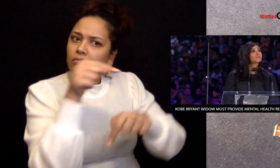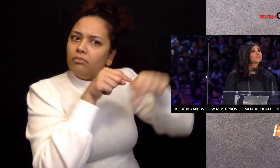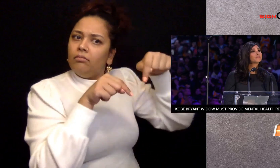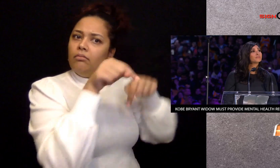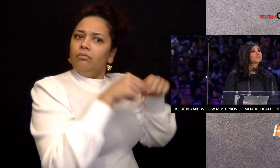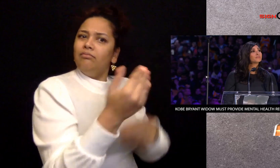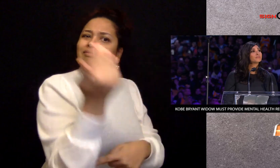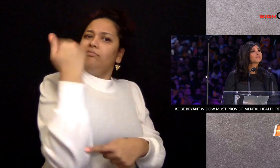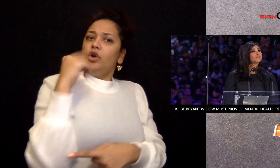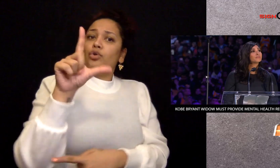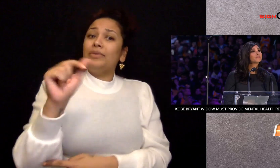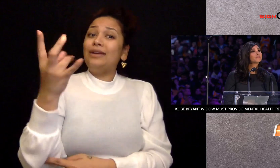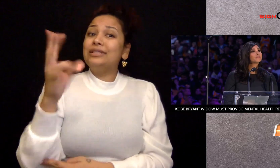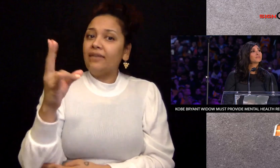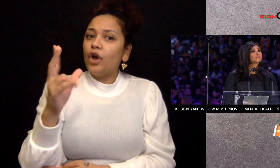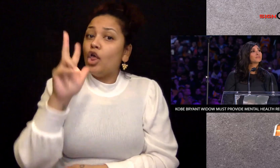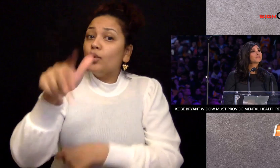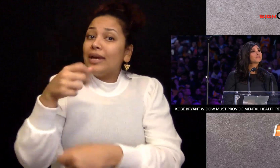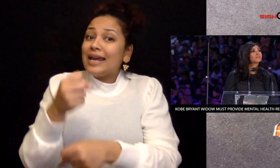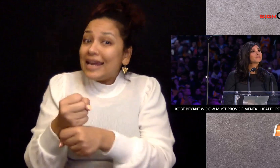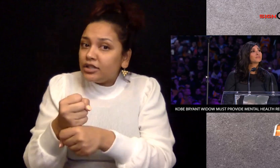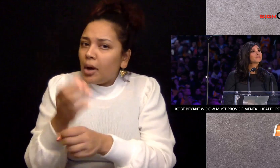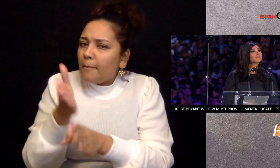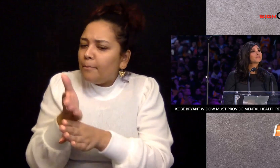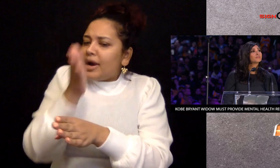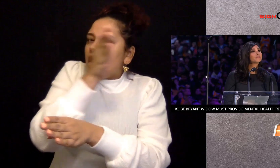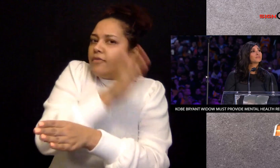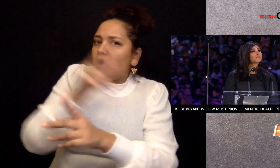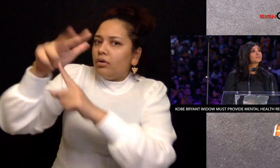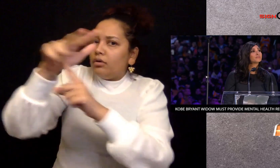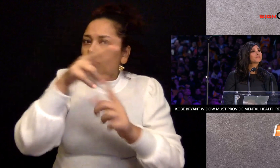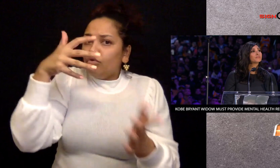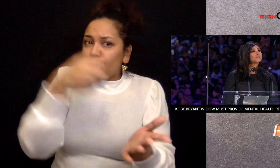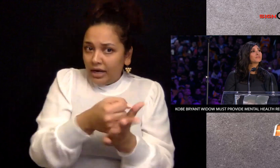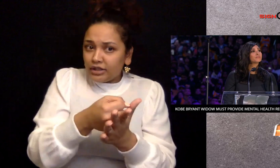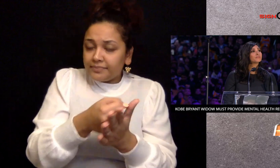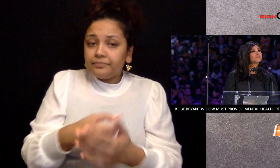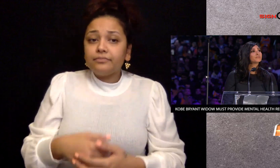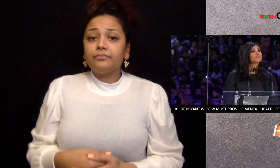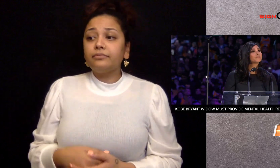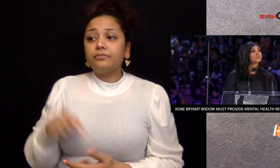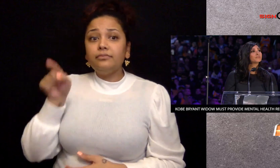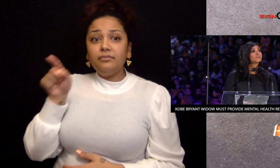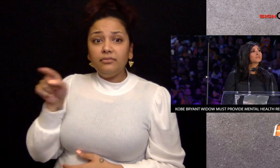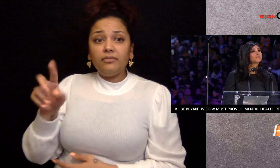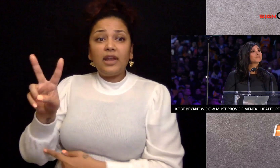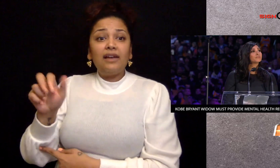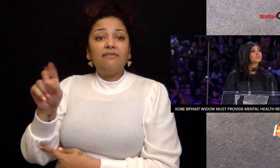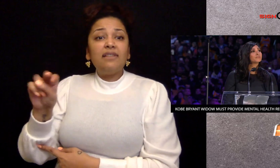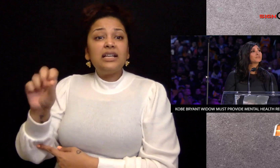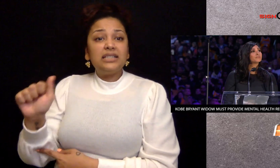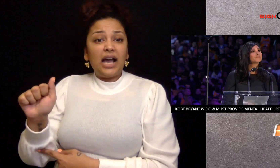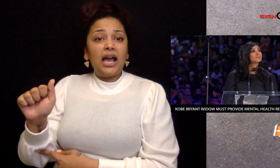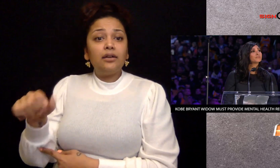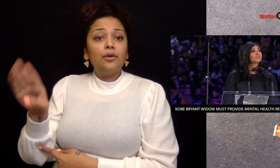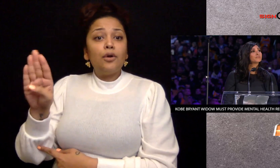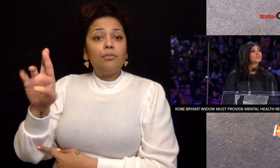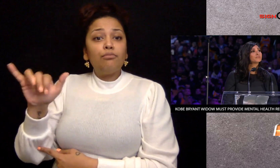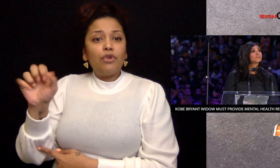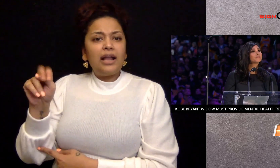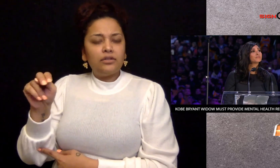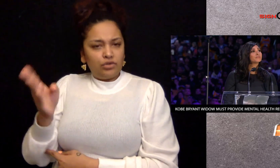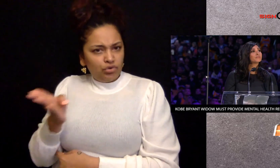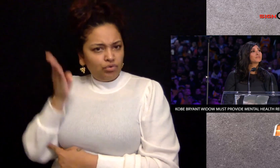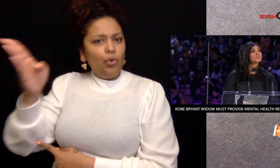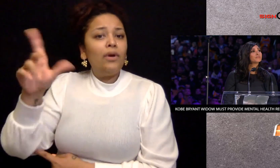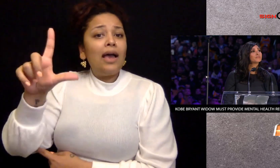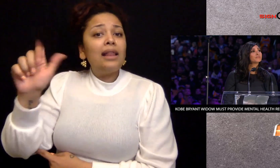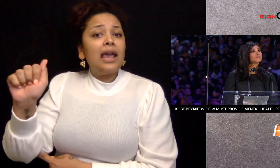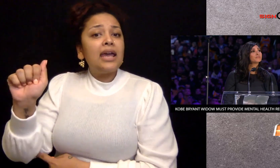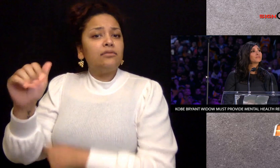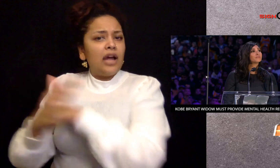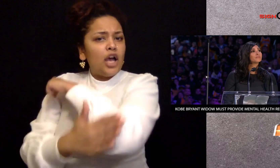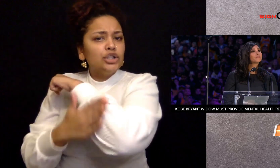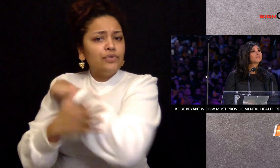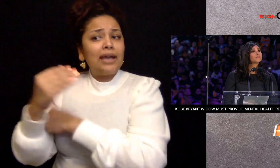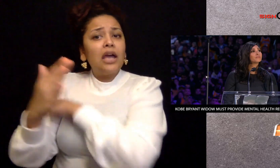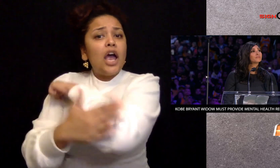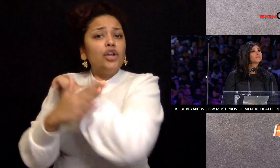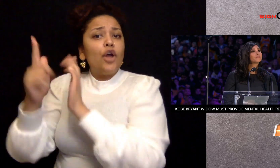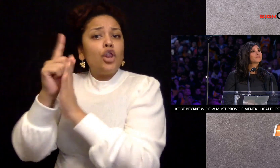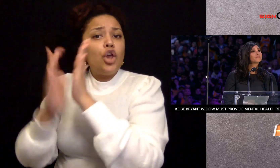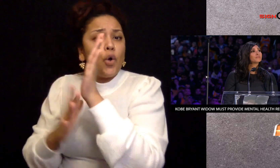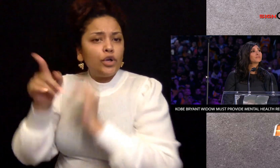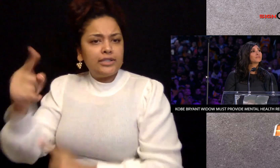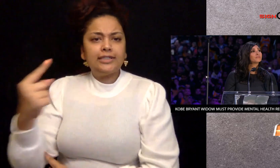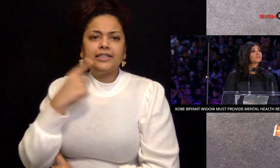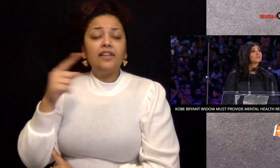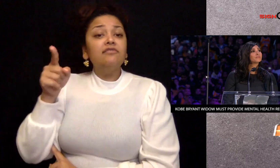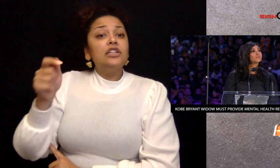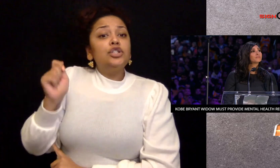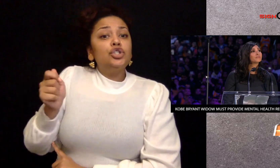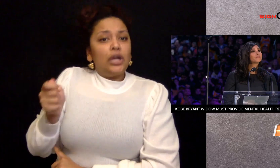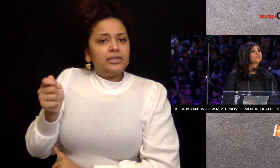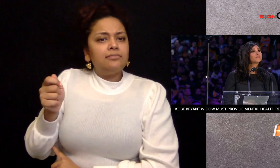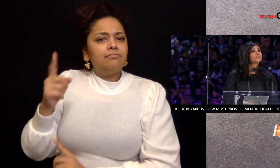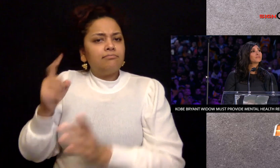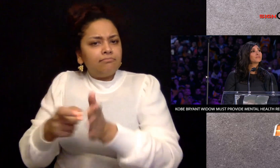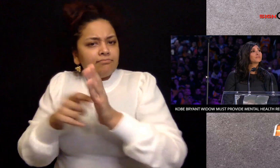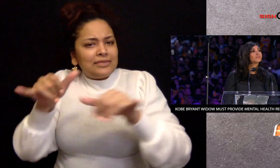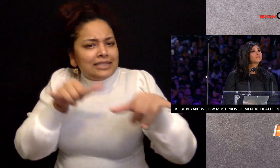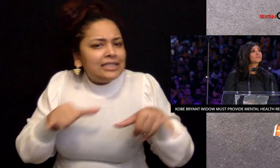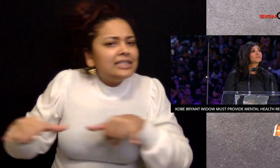as 2017 three years before the crash Vanessa Bryant is suing Los Angeles County